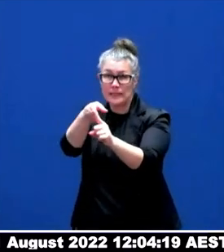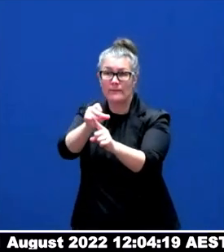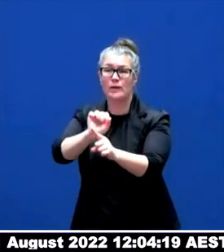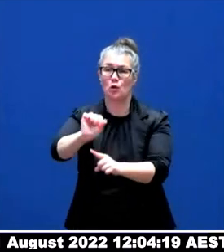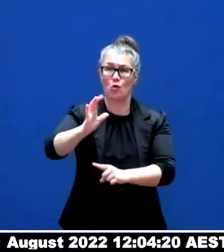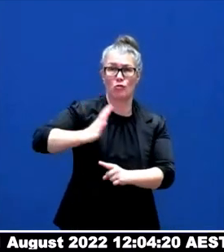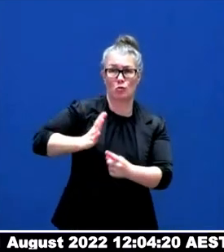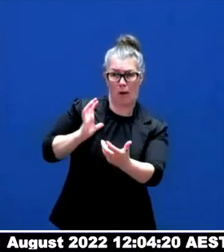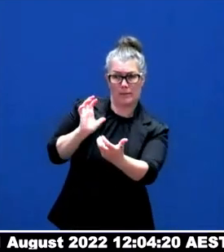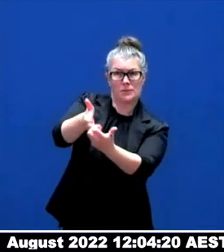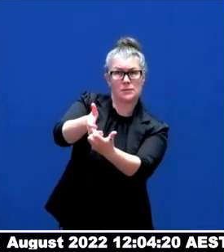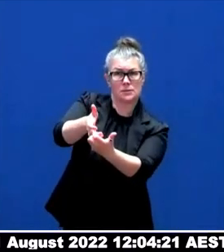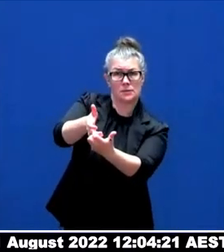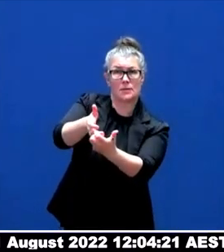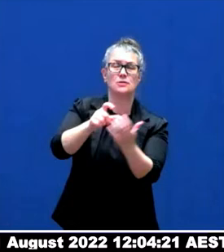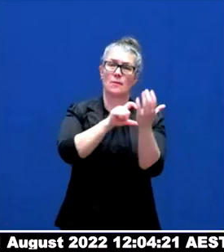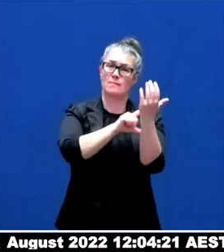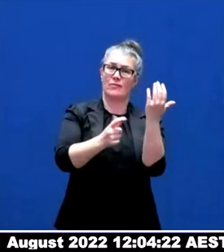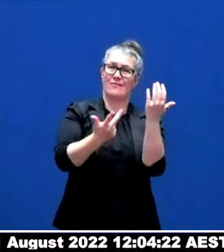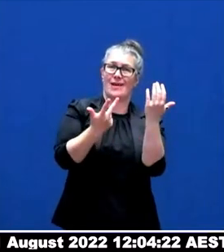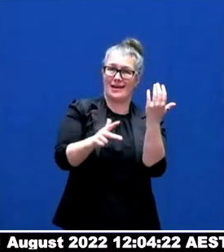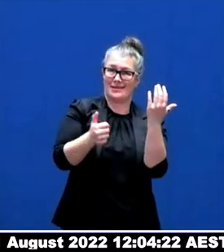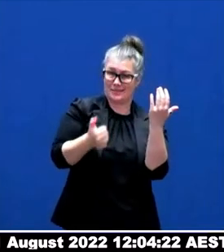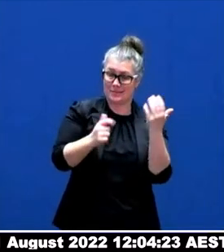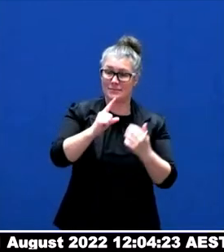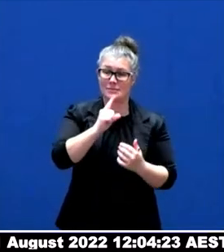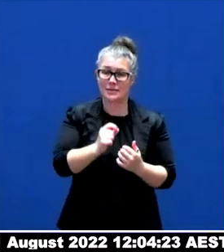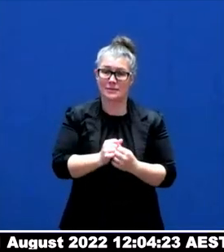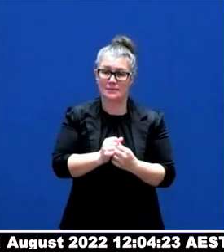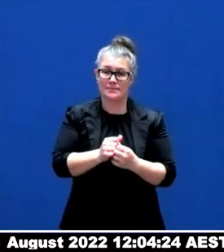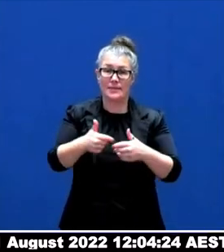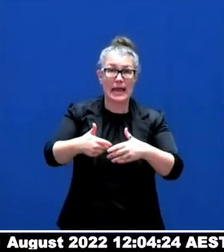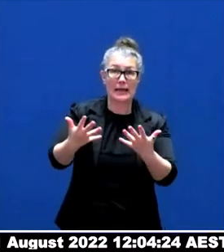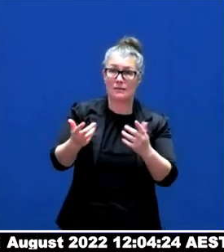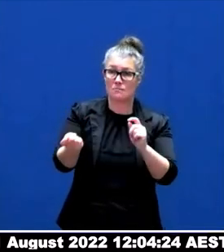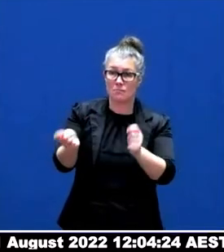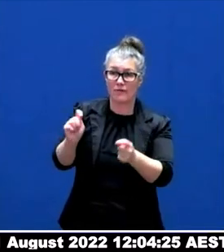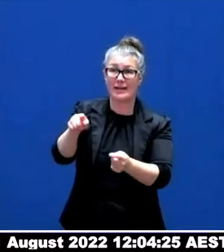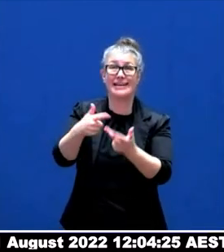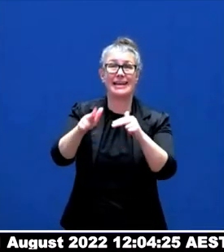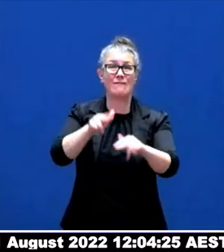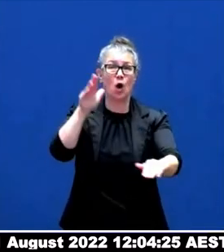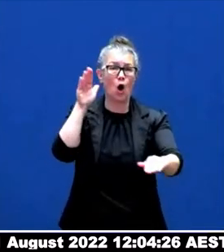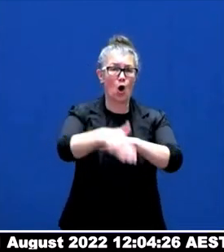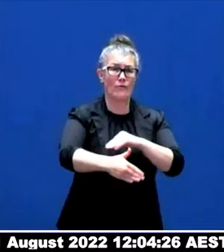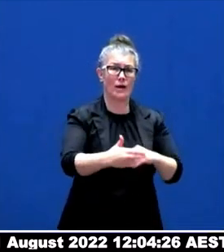And the statement - this is paragraph eight6 - says: "...that result in modifications beyond the reasonable adjustments responsibility of a